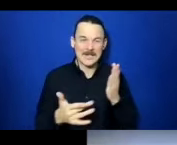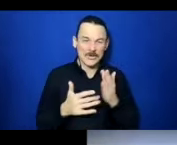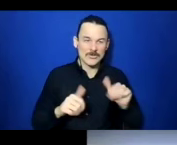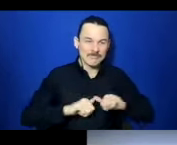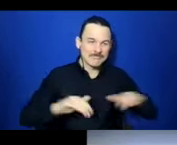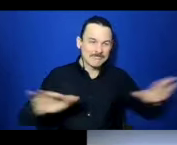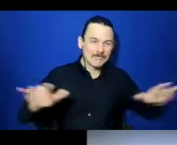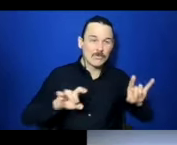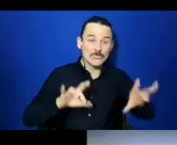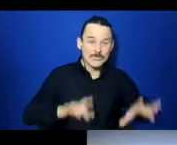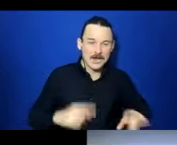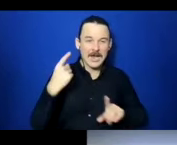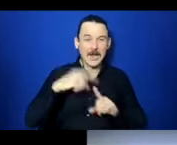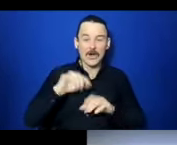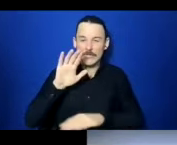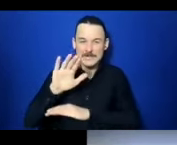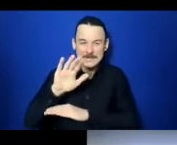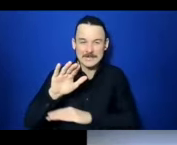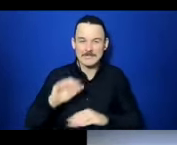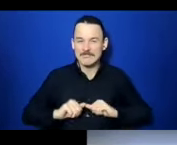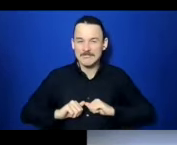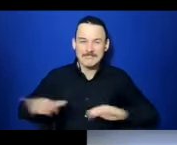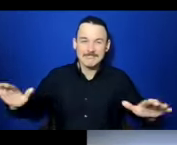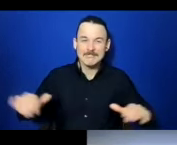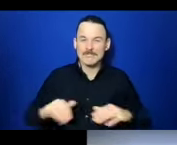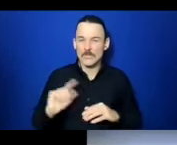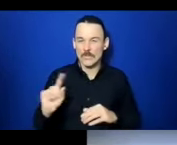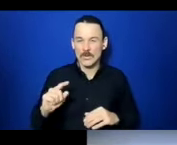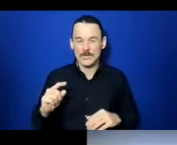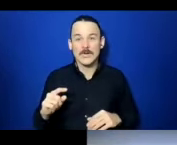[Anna] Oh well I’ve I’d like to think definitely overseas as well Pete. But